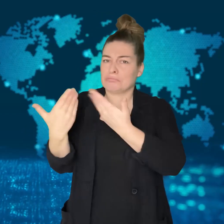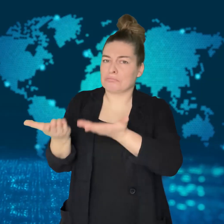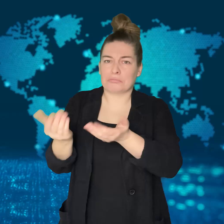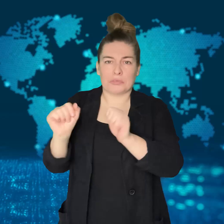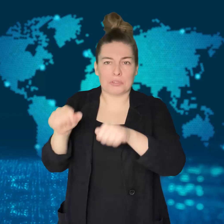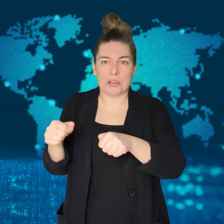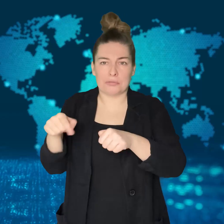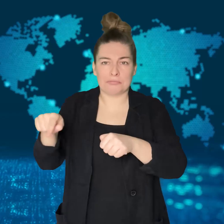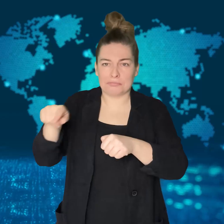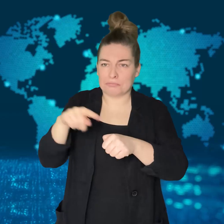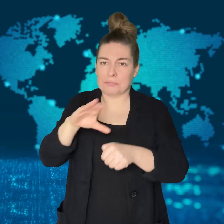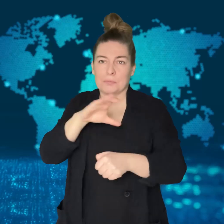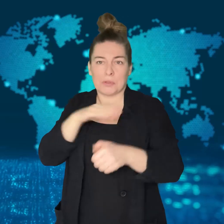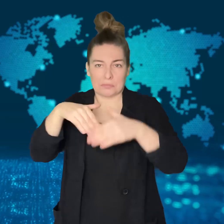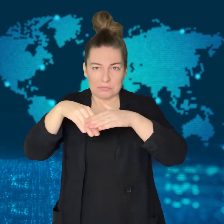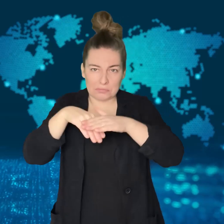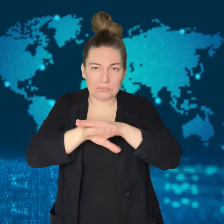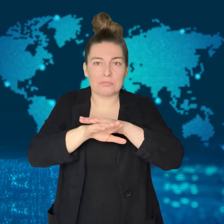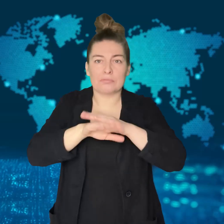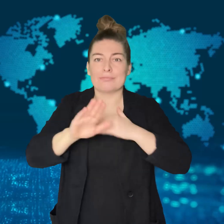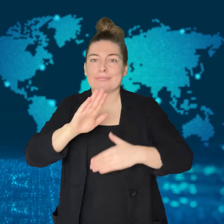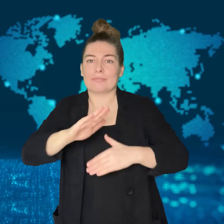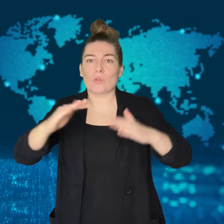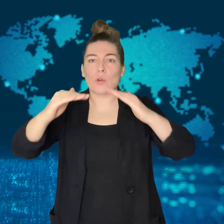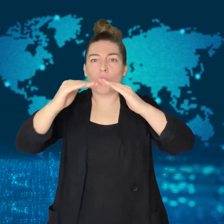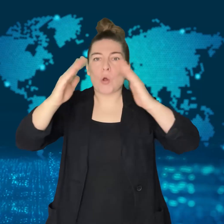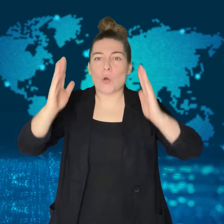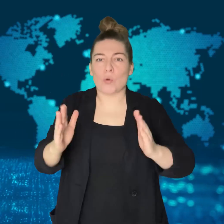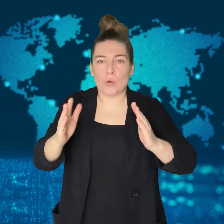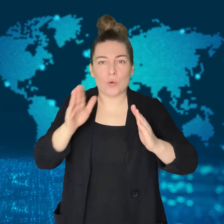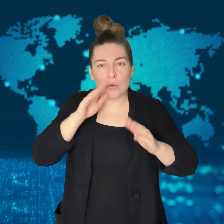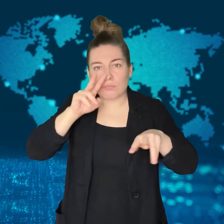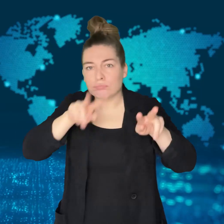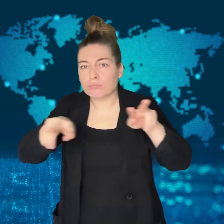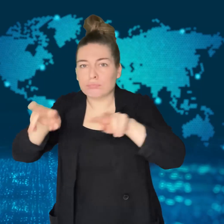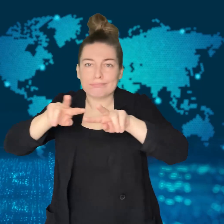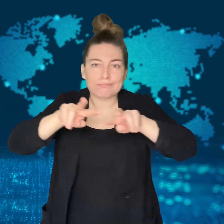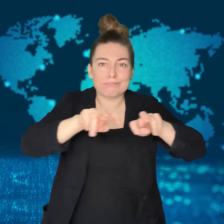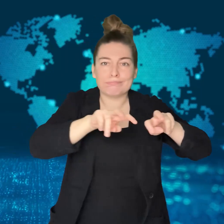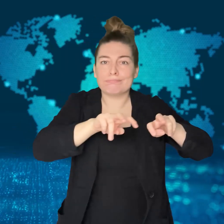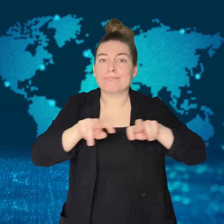He said that the parents are cooperating in the continuing investigation.